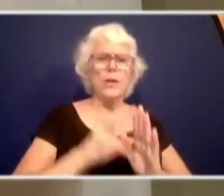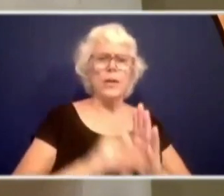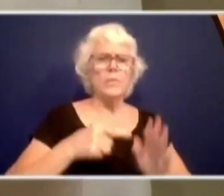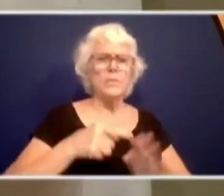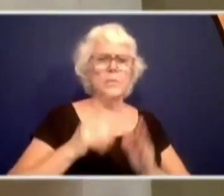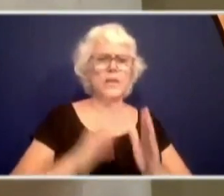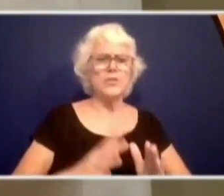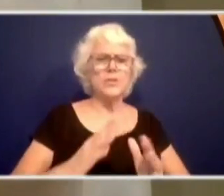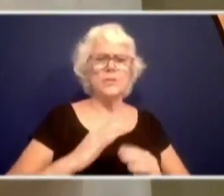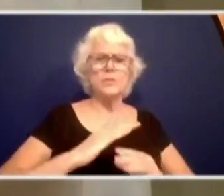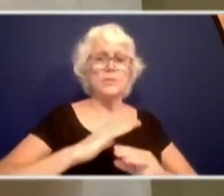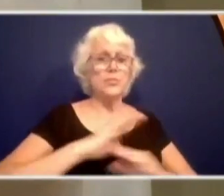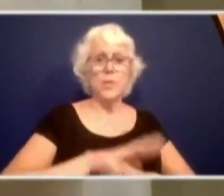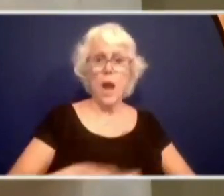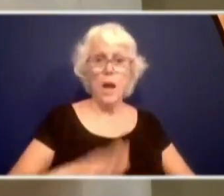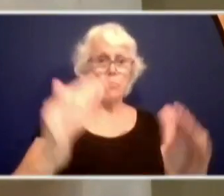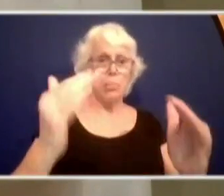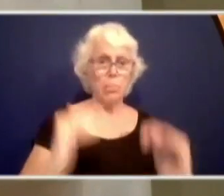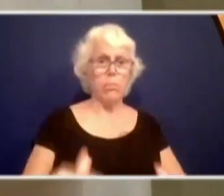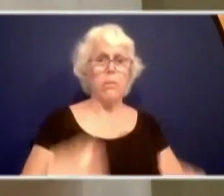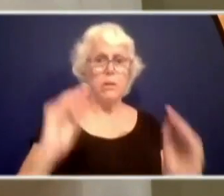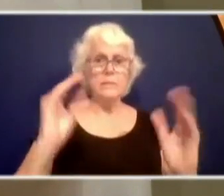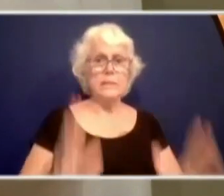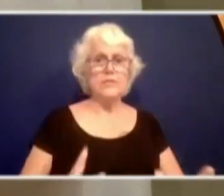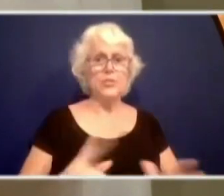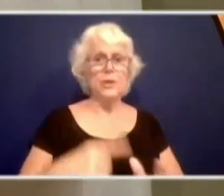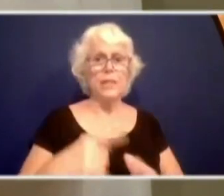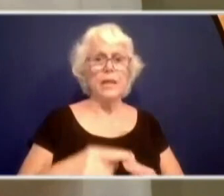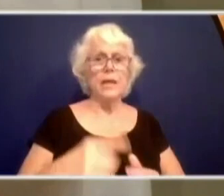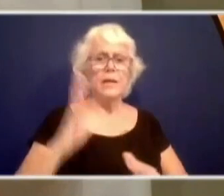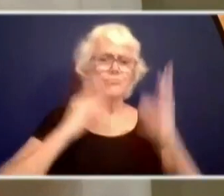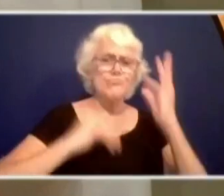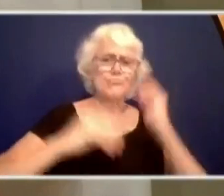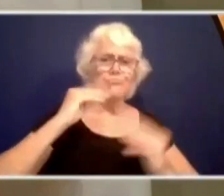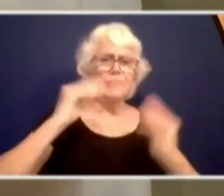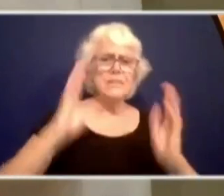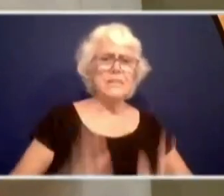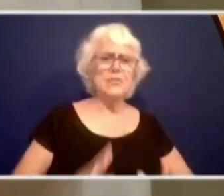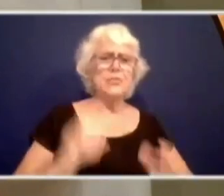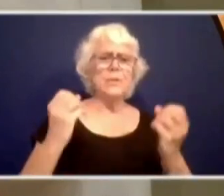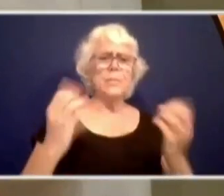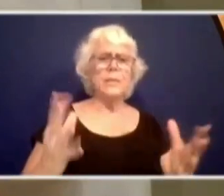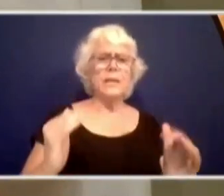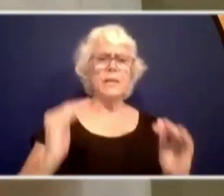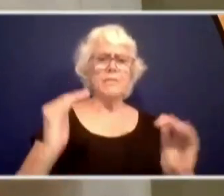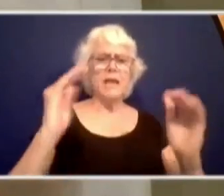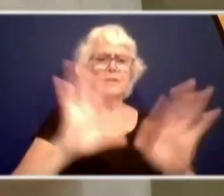and then these veterans teachers, many with advanced degrees who have stepped up into leadership roles, shouldn't we be doing more to retain them?